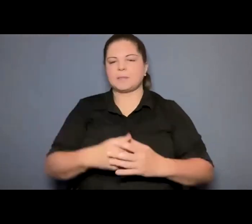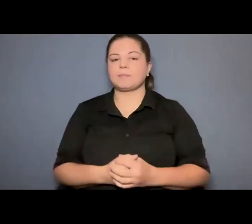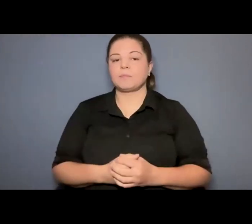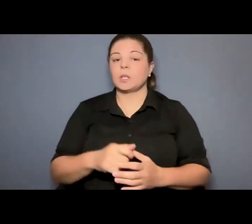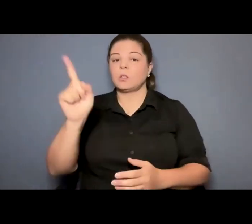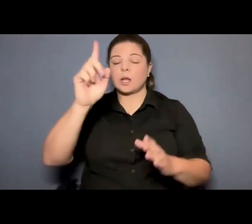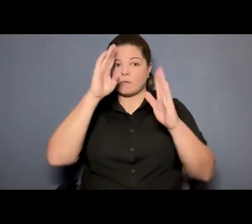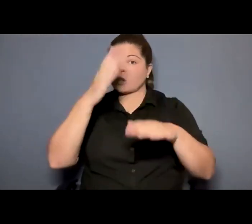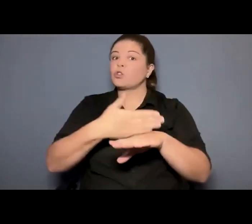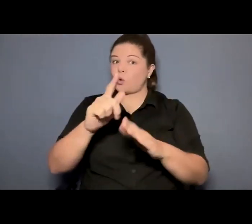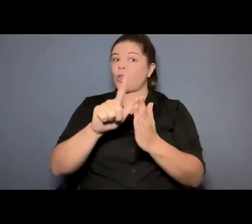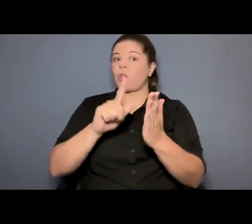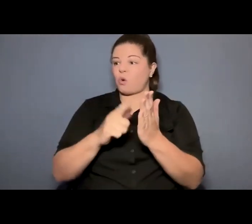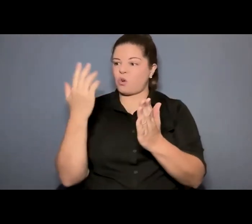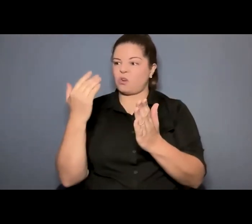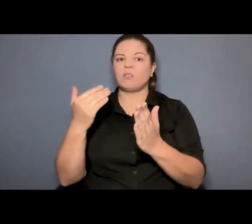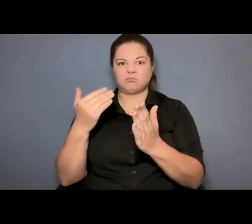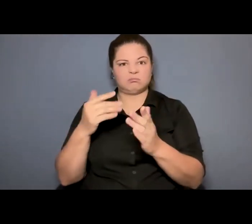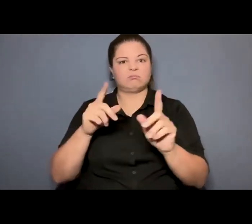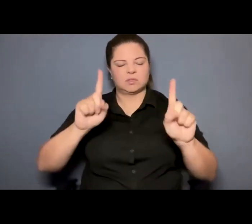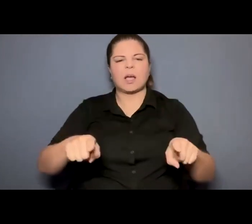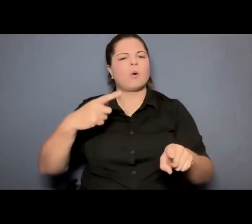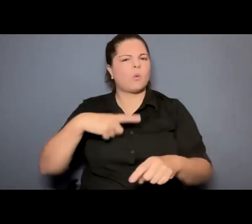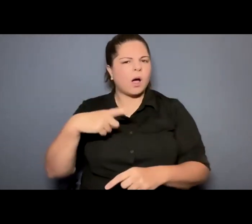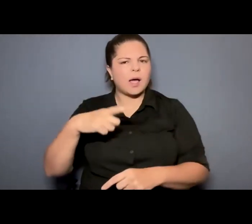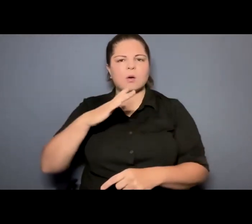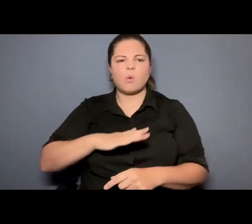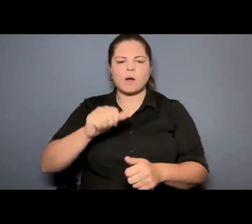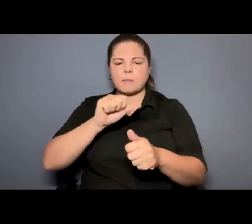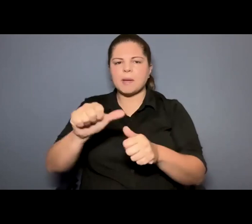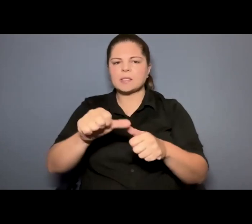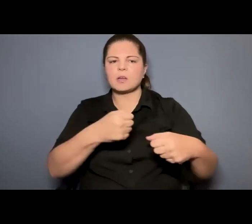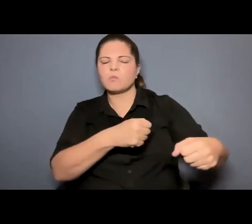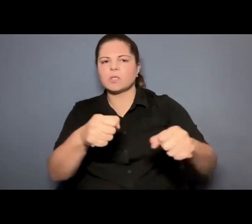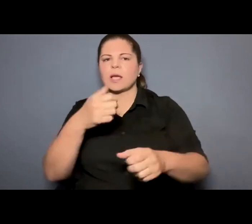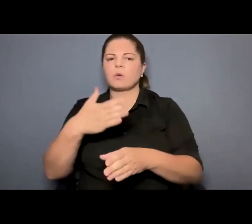have been introduced to provide better protection for workers, from sexual harassment and other